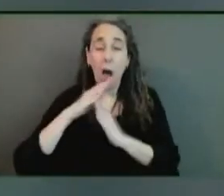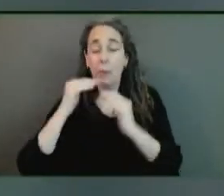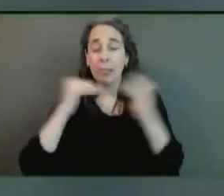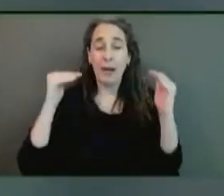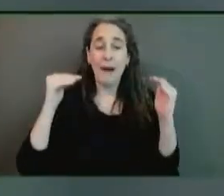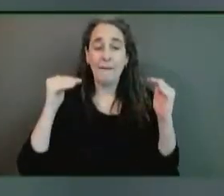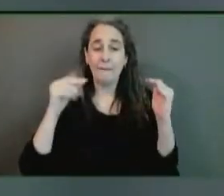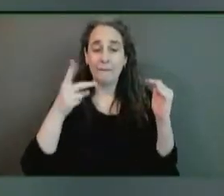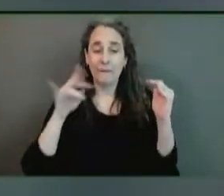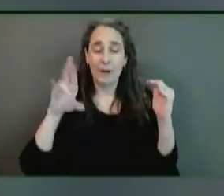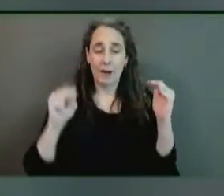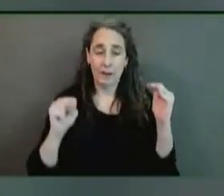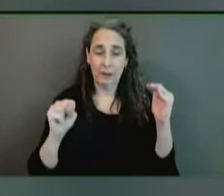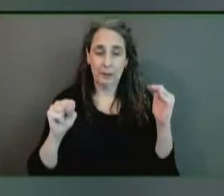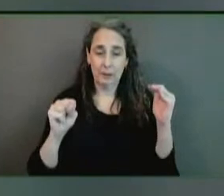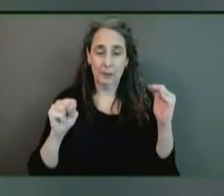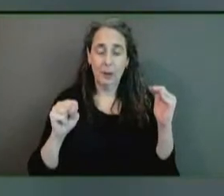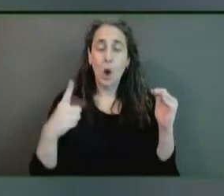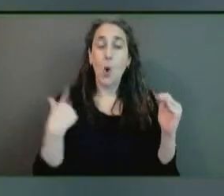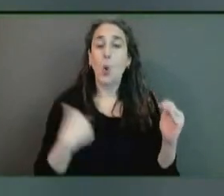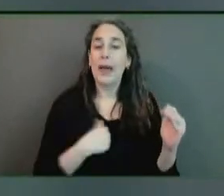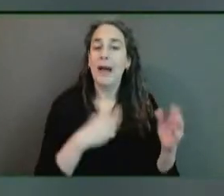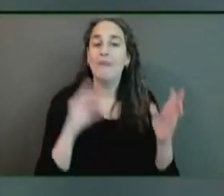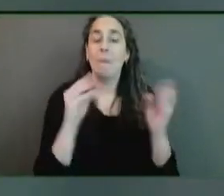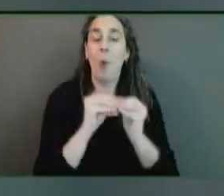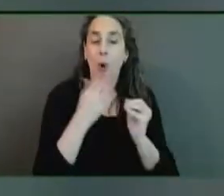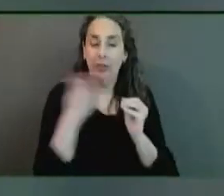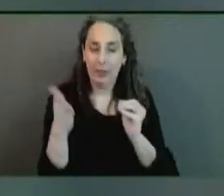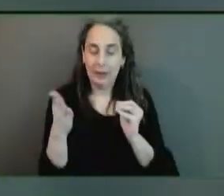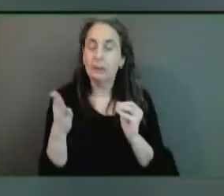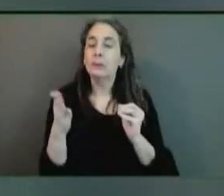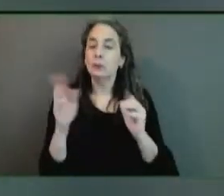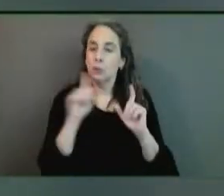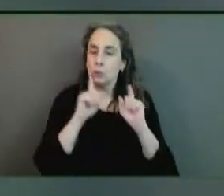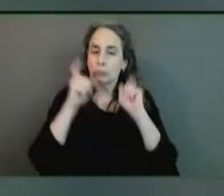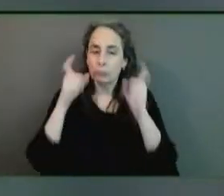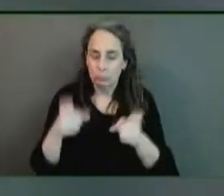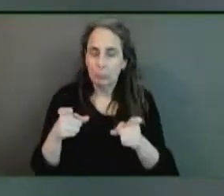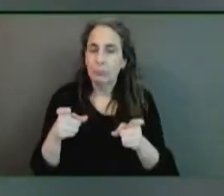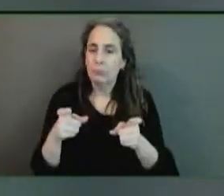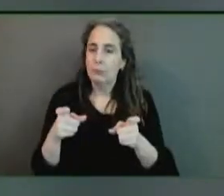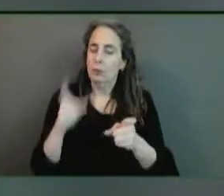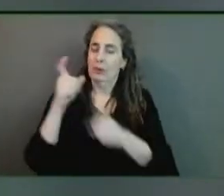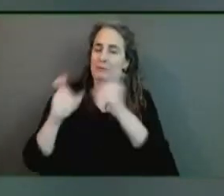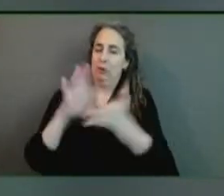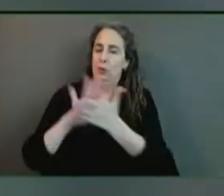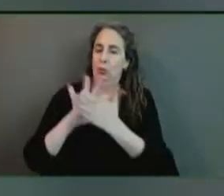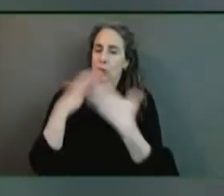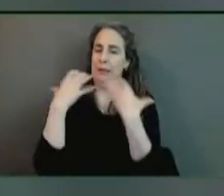county's highest ever levels of the virus. We have more tools than ever at our disposal in